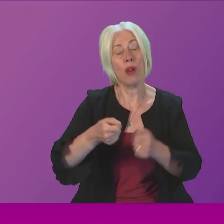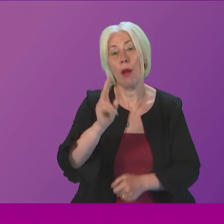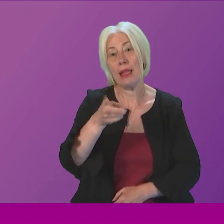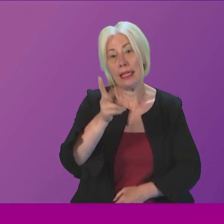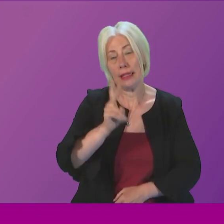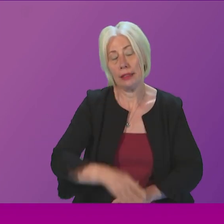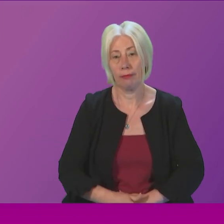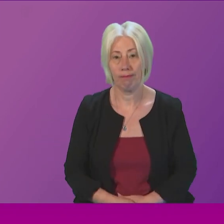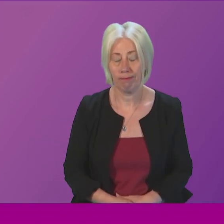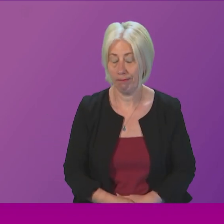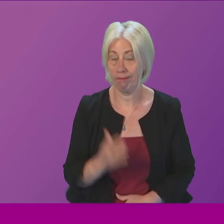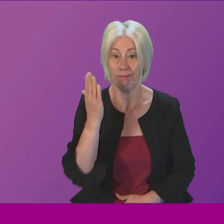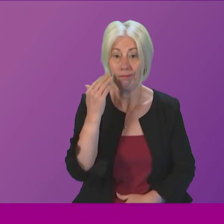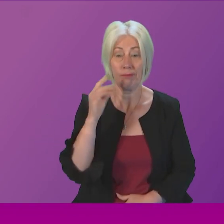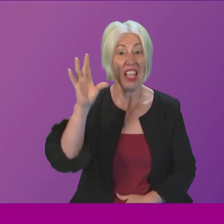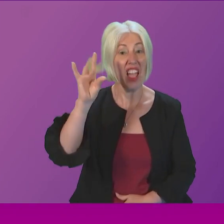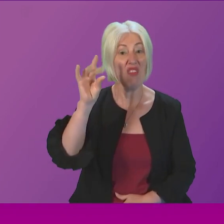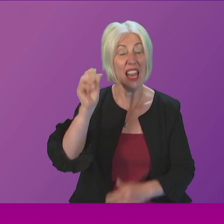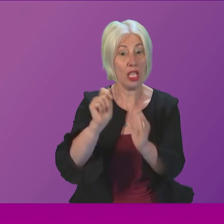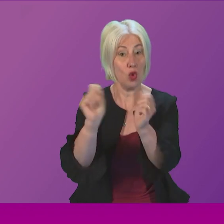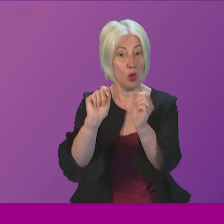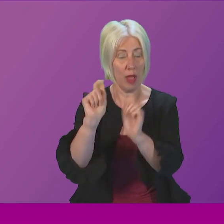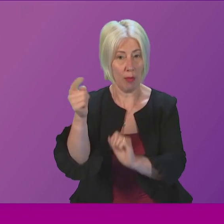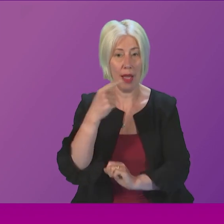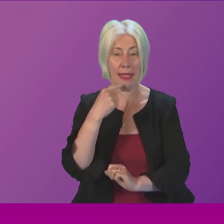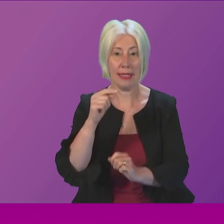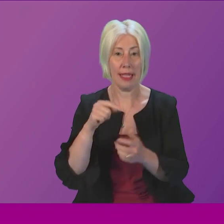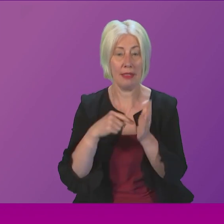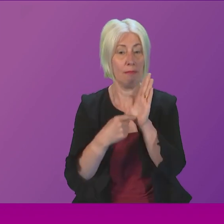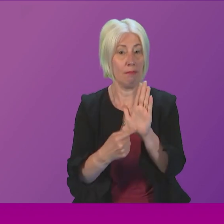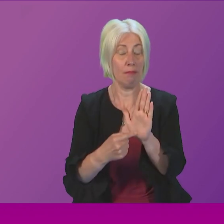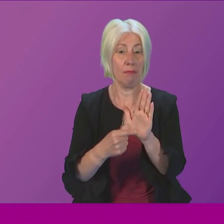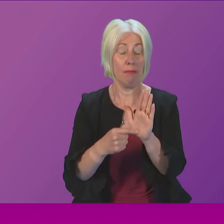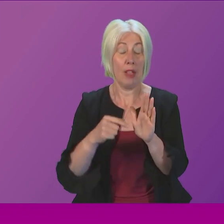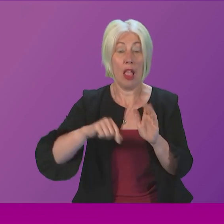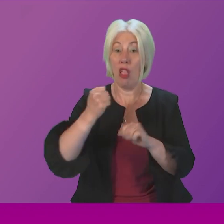Recently, The Inverness Courier highlighted the Government’s broken promise on the issue